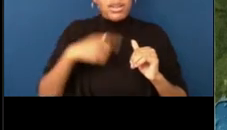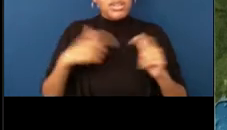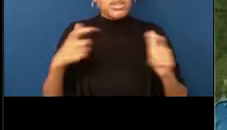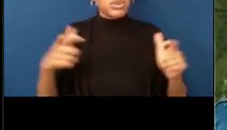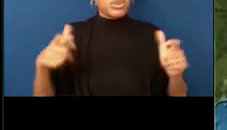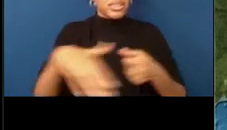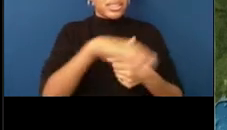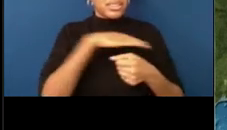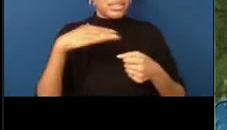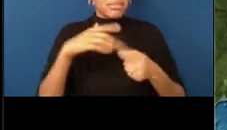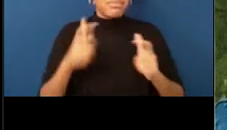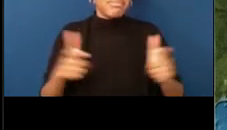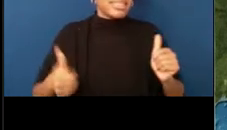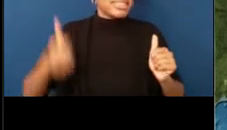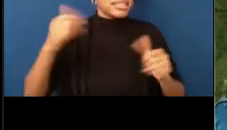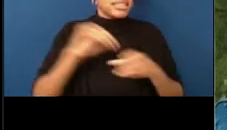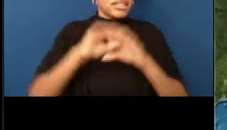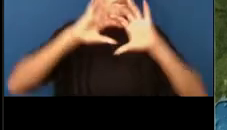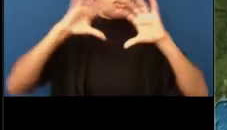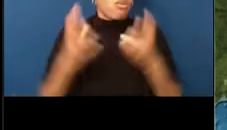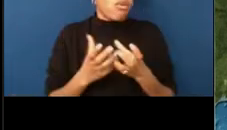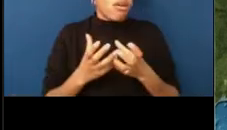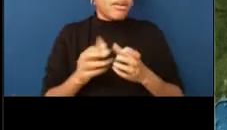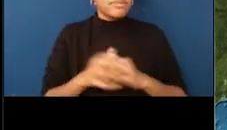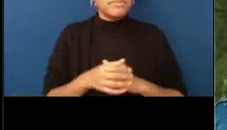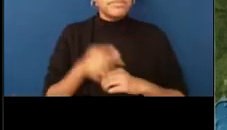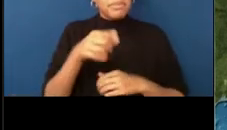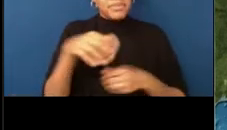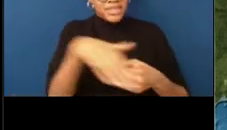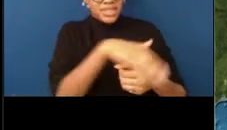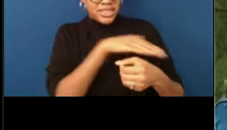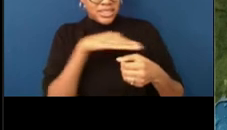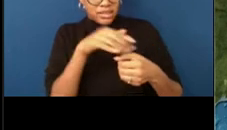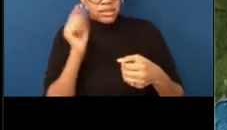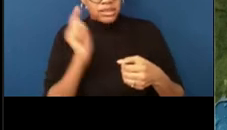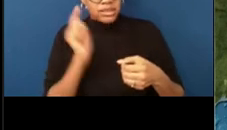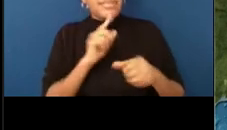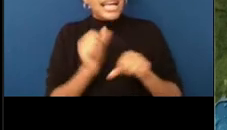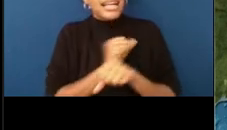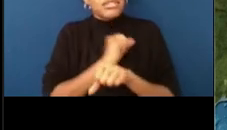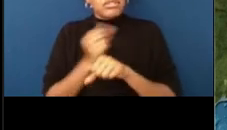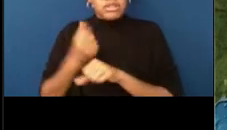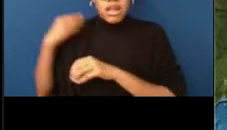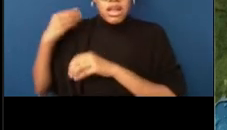Papahānaumokuākea is considered the ancestor homeland of the Hawaiian people